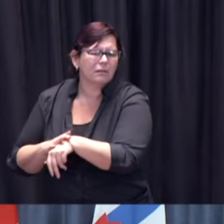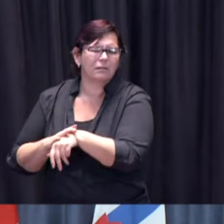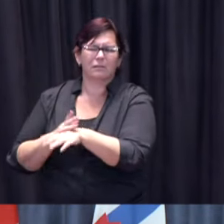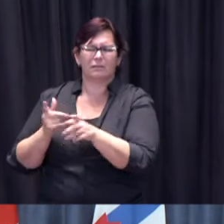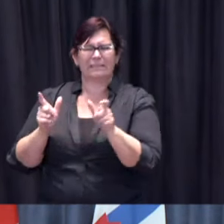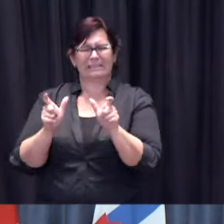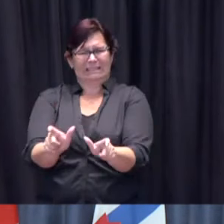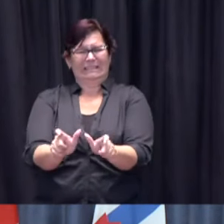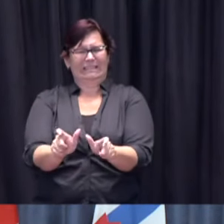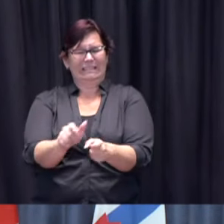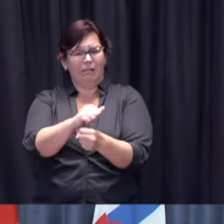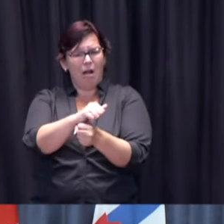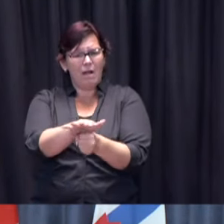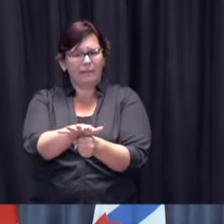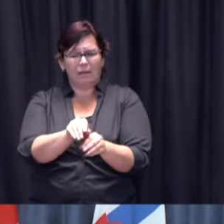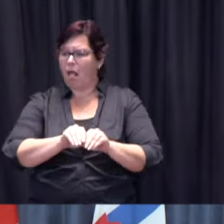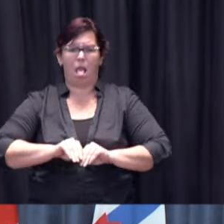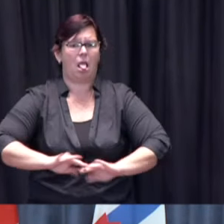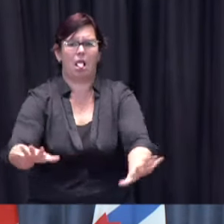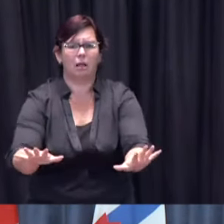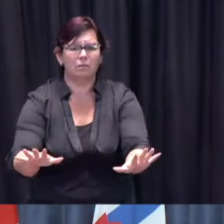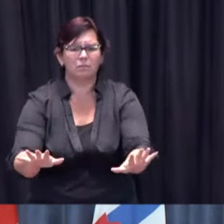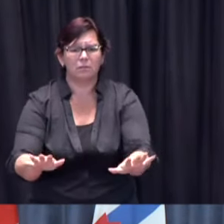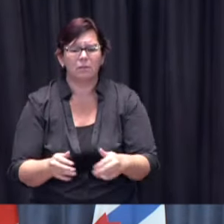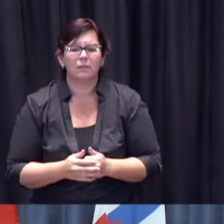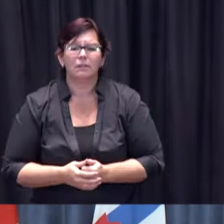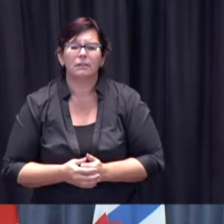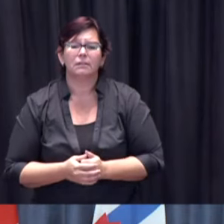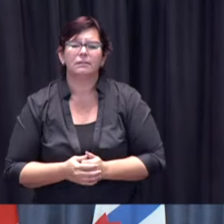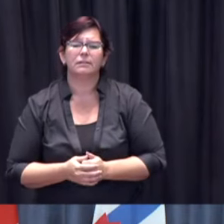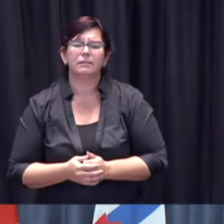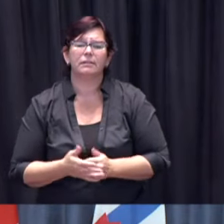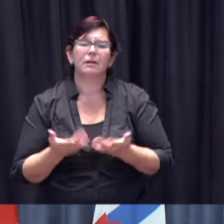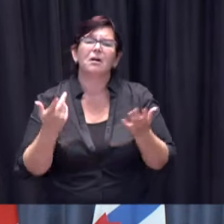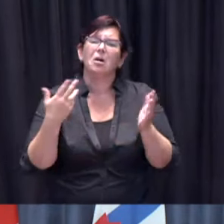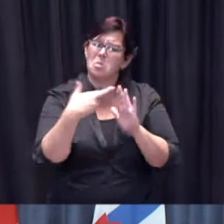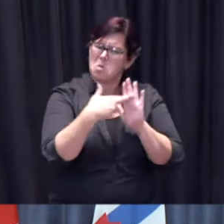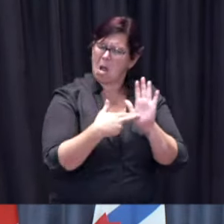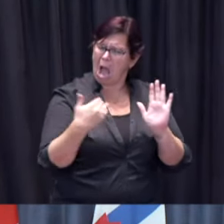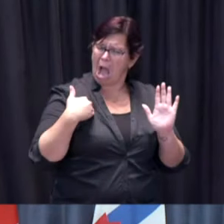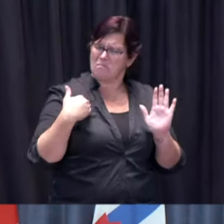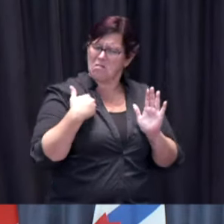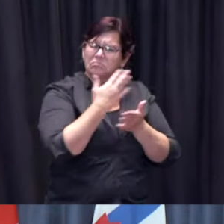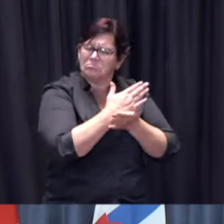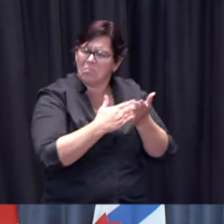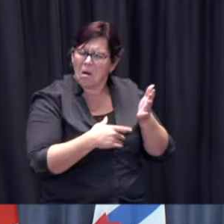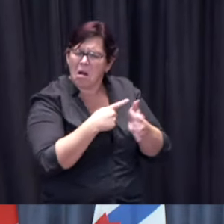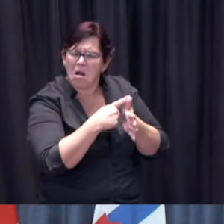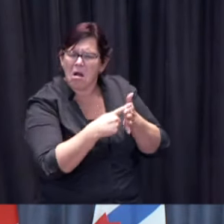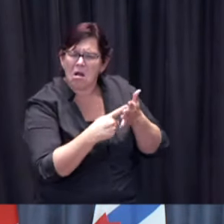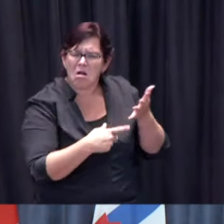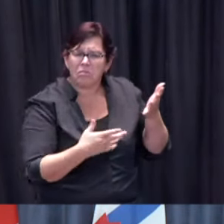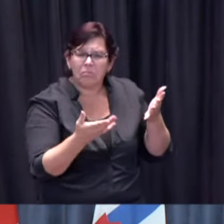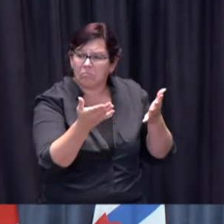While it might be argued that rules already in place should preclude this activity, I cannot let this opportunity pass without